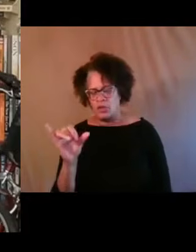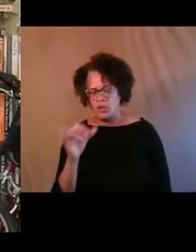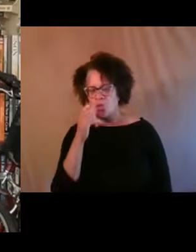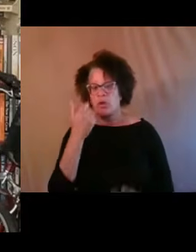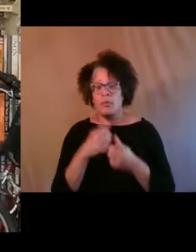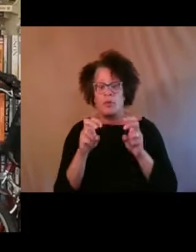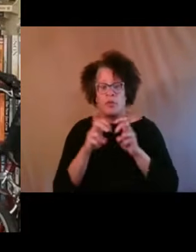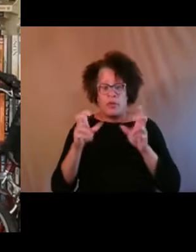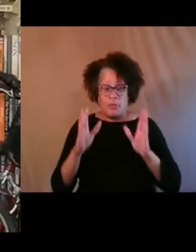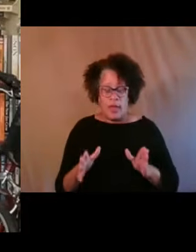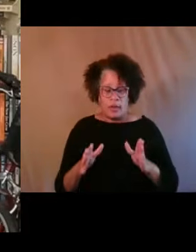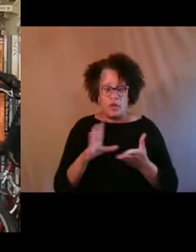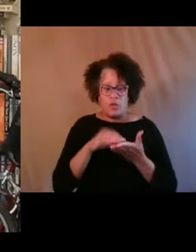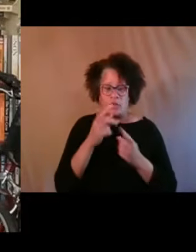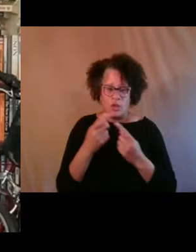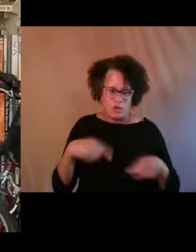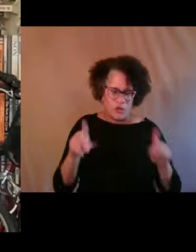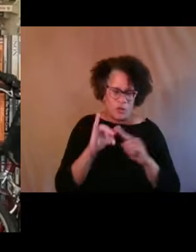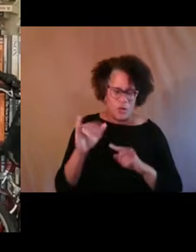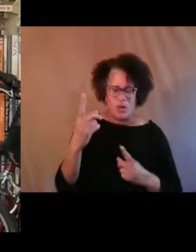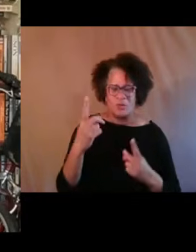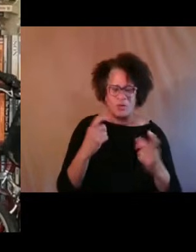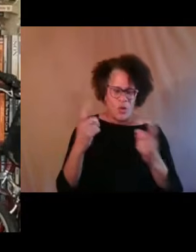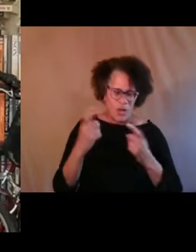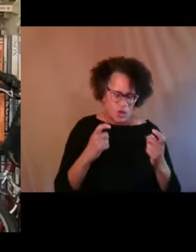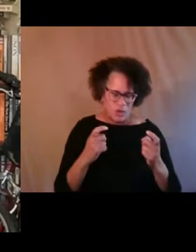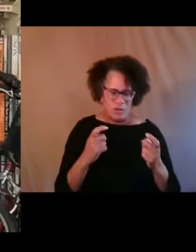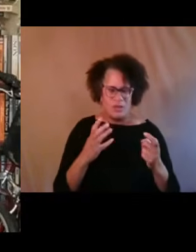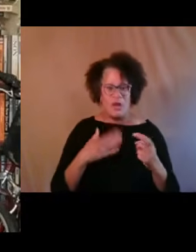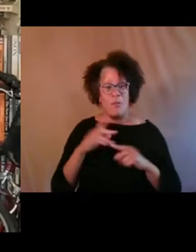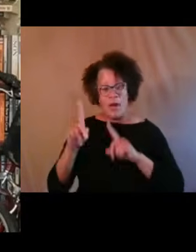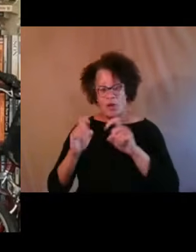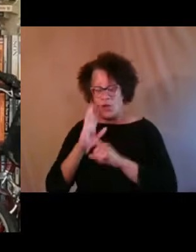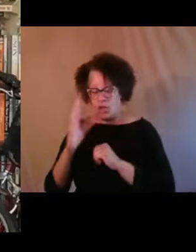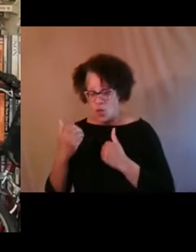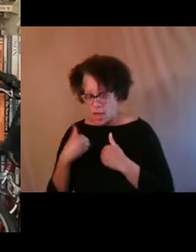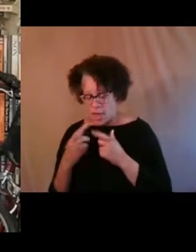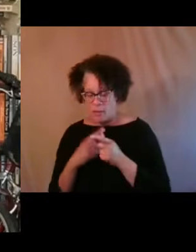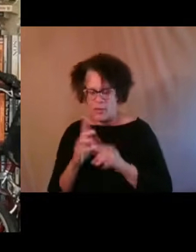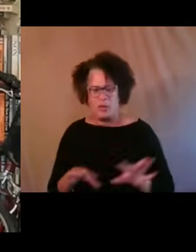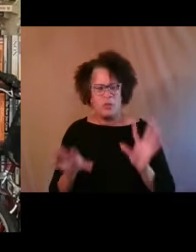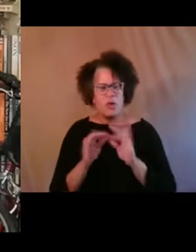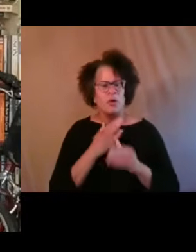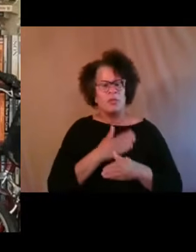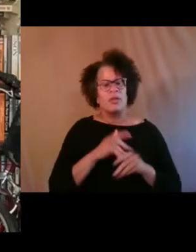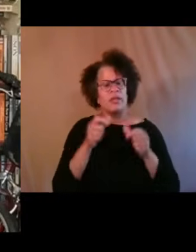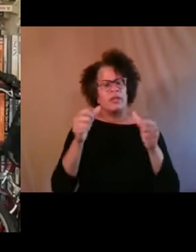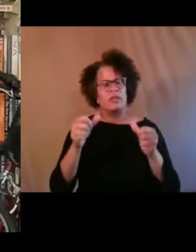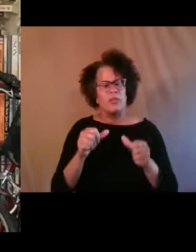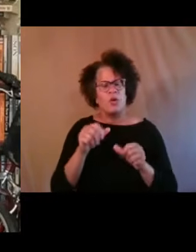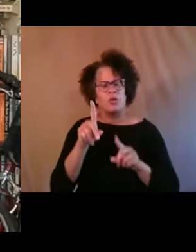to hear from you as well. So I'll have my own questions for them, but please post your questions into that same chat,